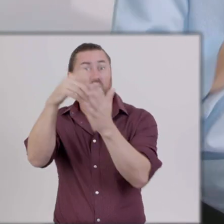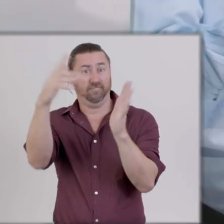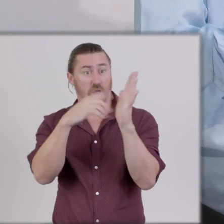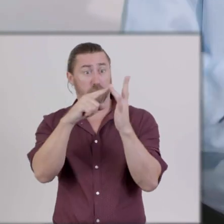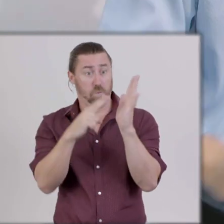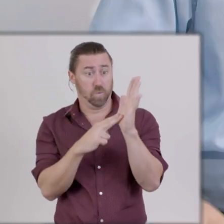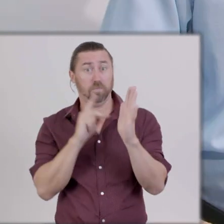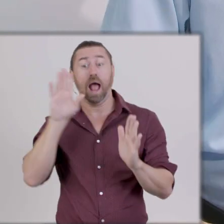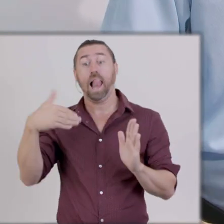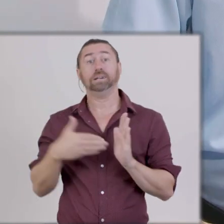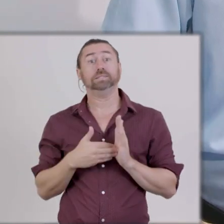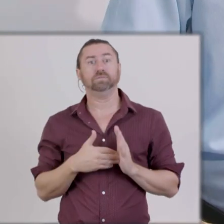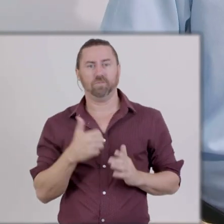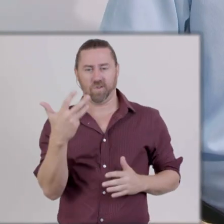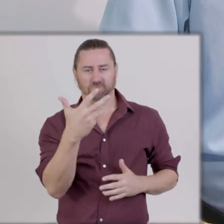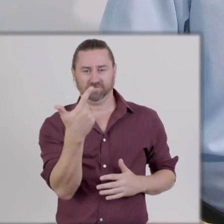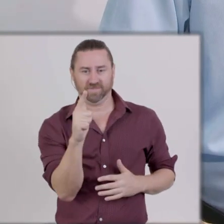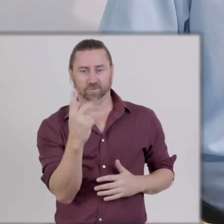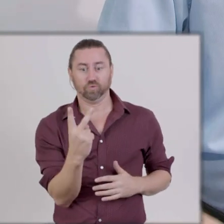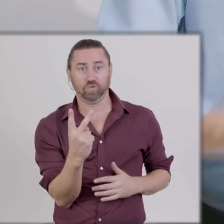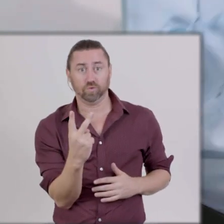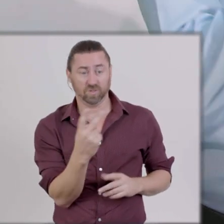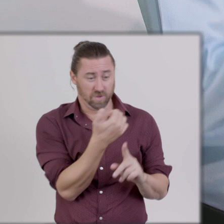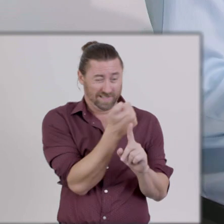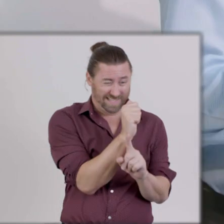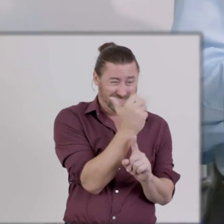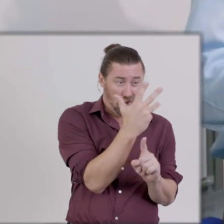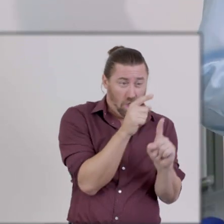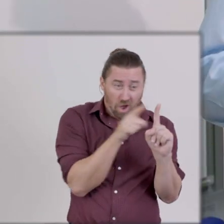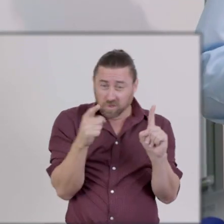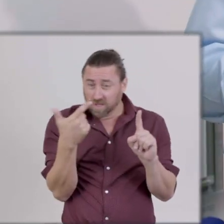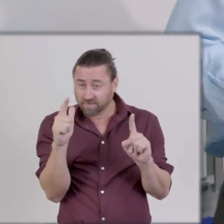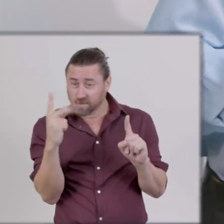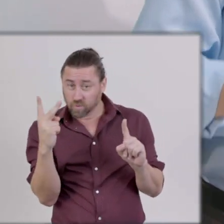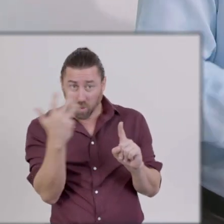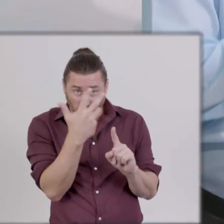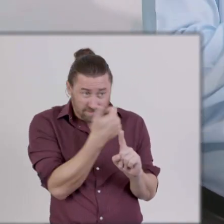The last moon landing was in 1972. Between 1969 and 1972,